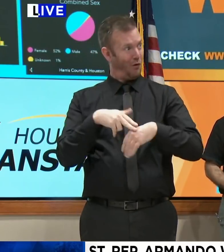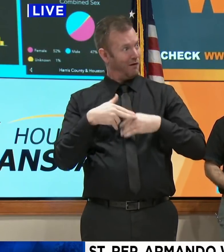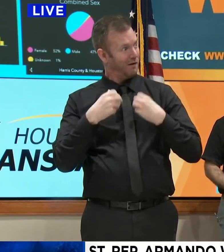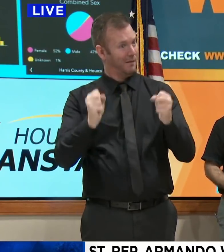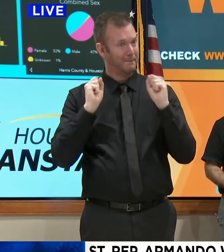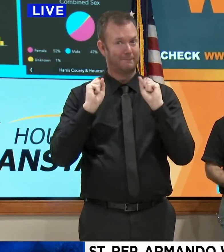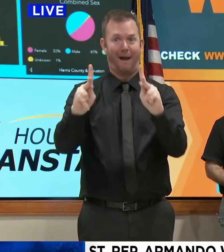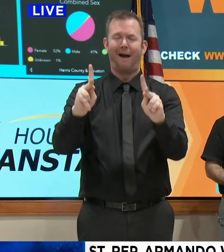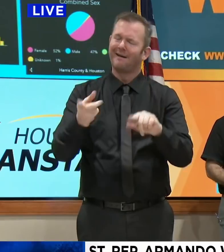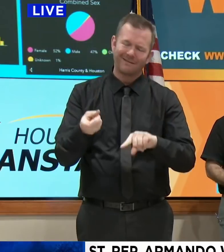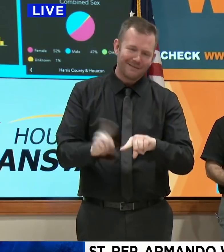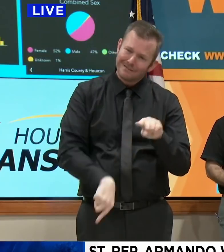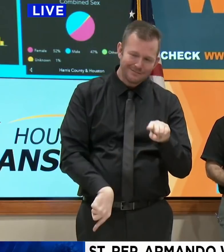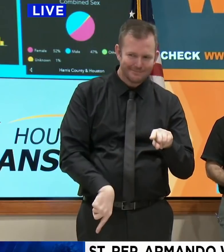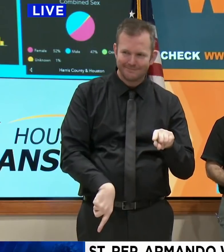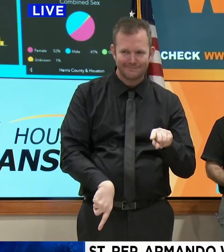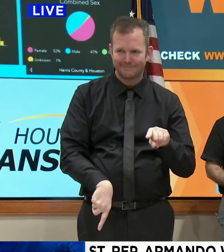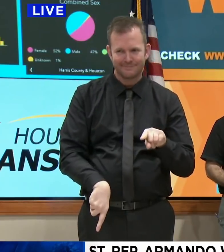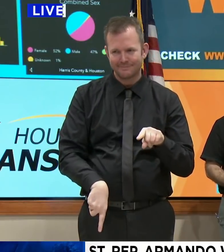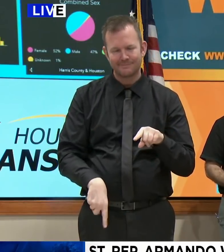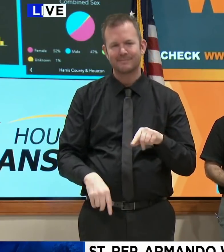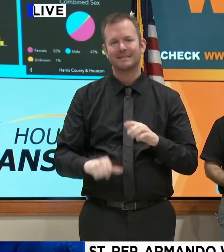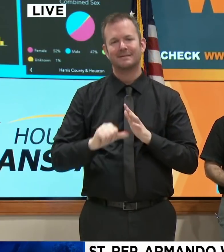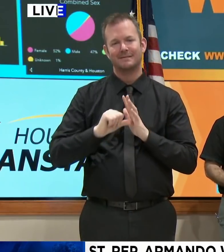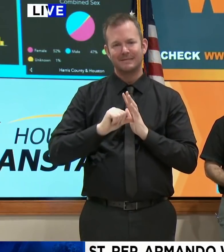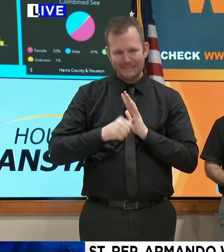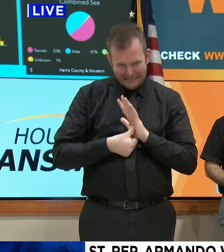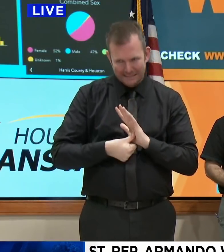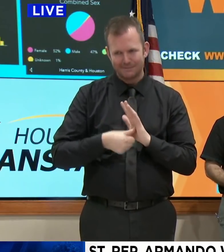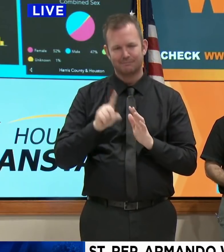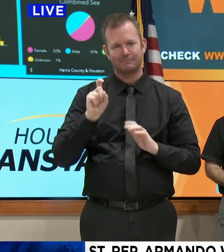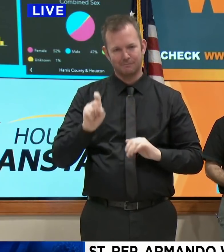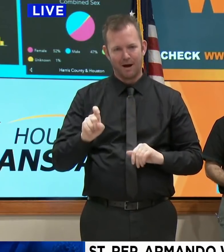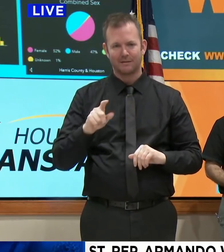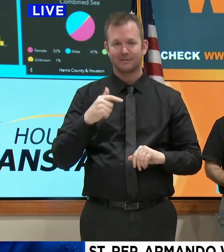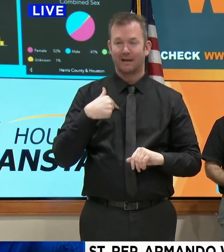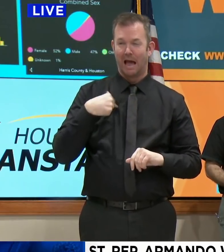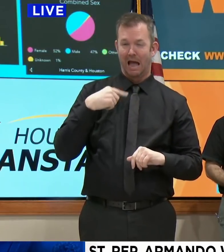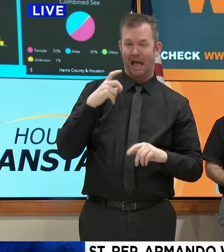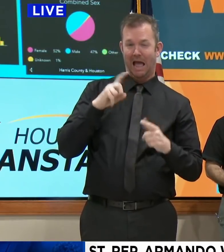not based on the feeling the world tired of this and we have world tired of this and we have to come back to to to come back to to to normalcy and the reason for